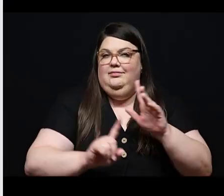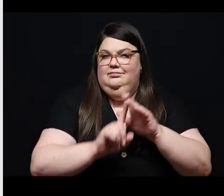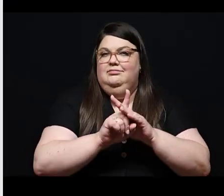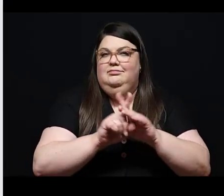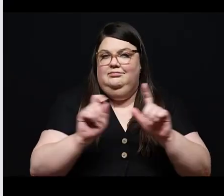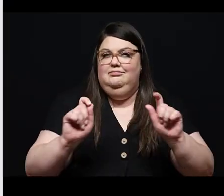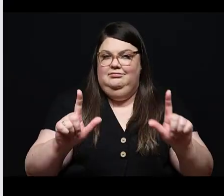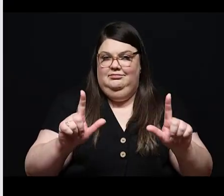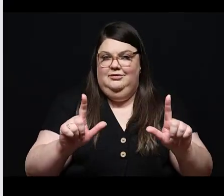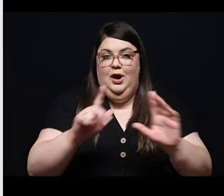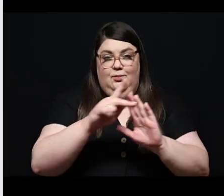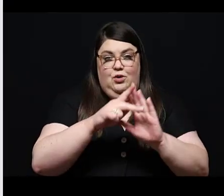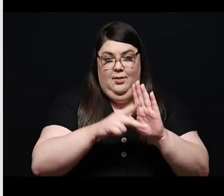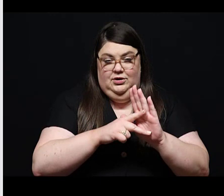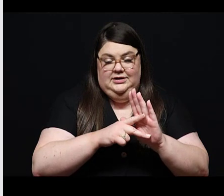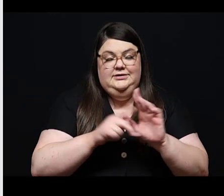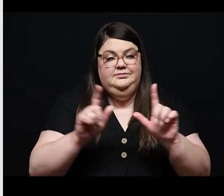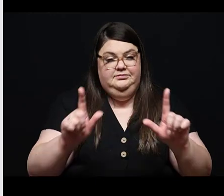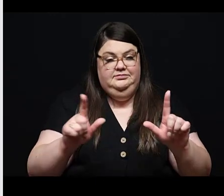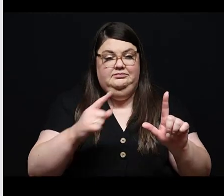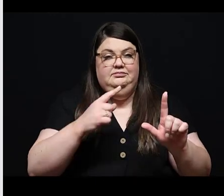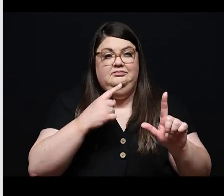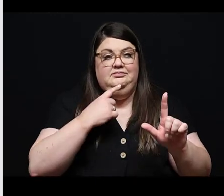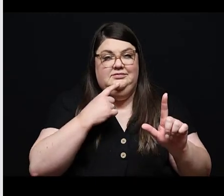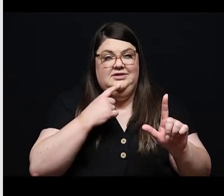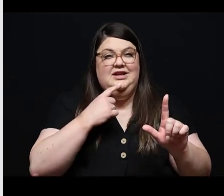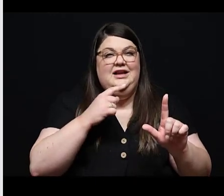In the Table Properties window, select the Row tab.